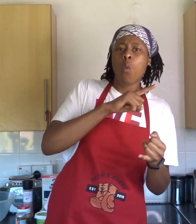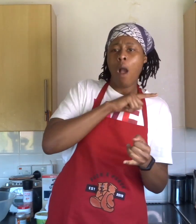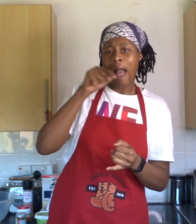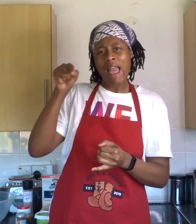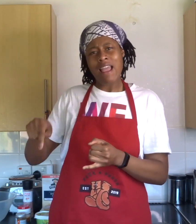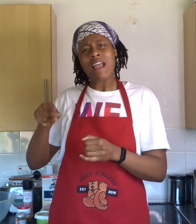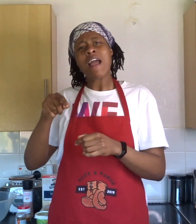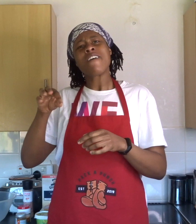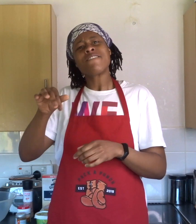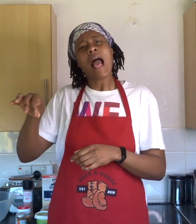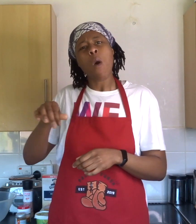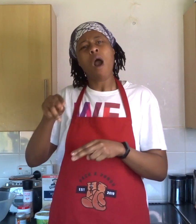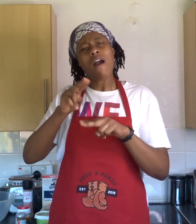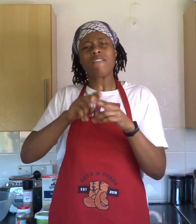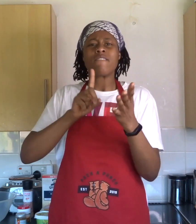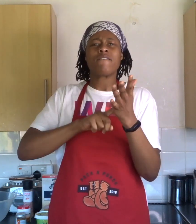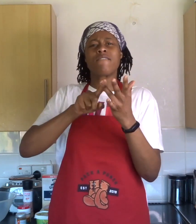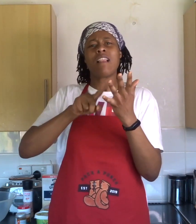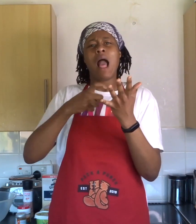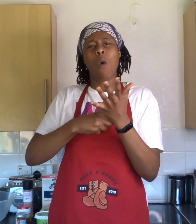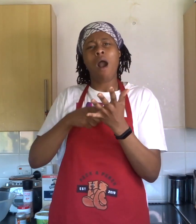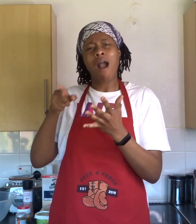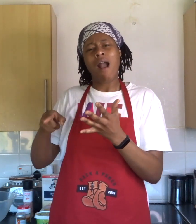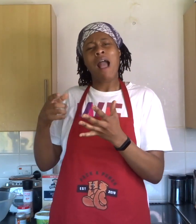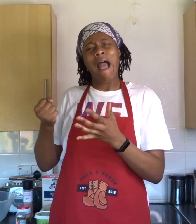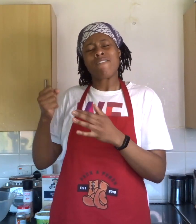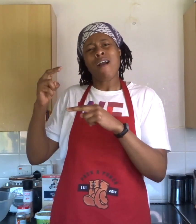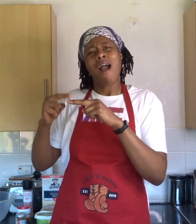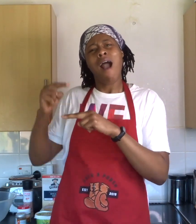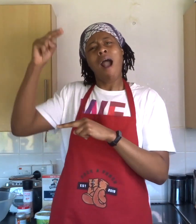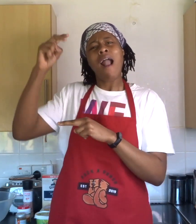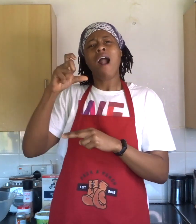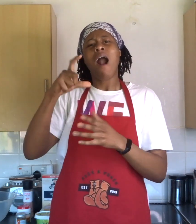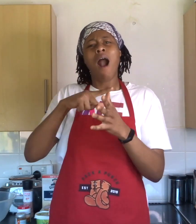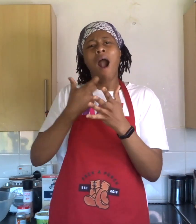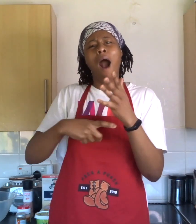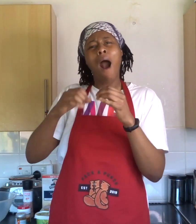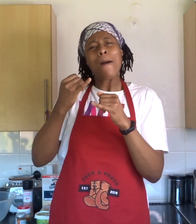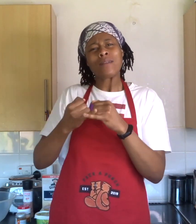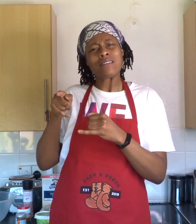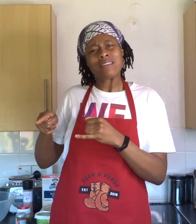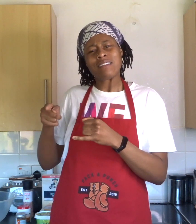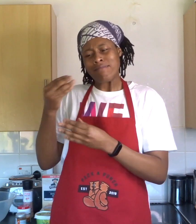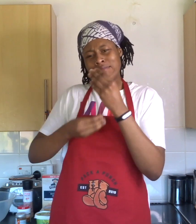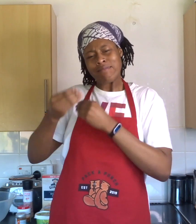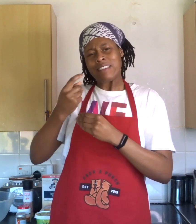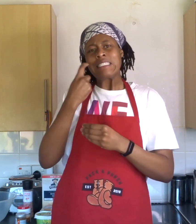of using flour, we will be using oats and the reason why I am doing this is because